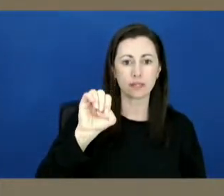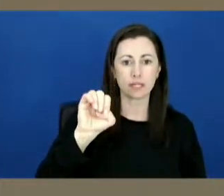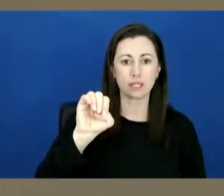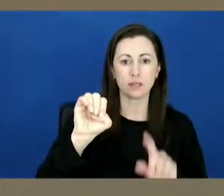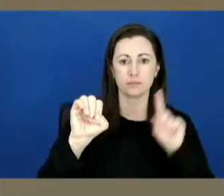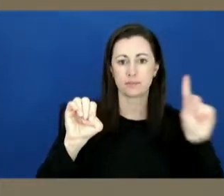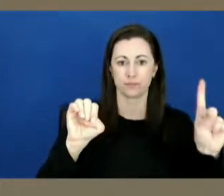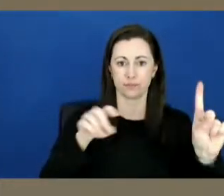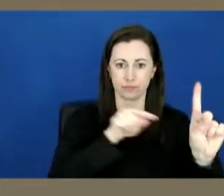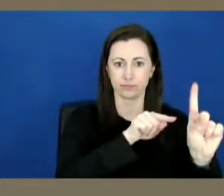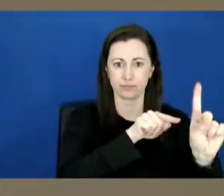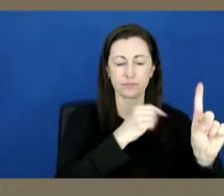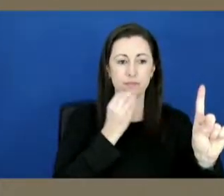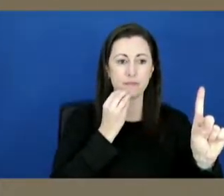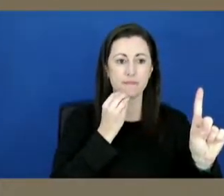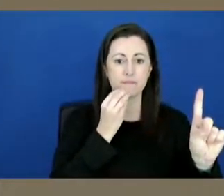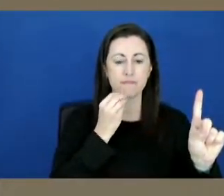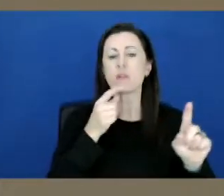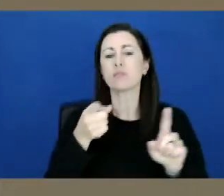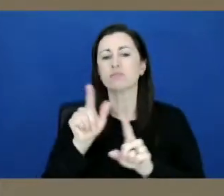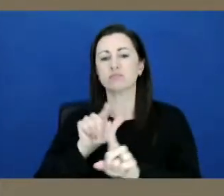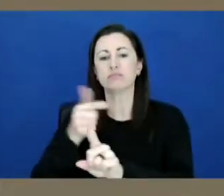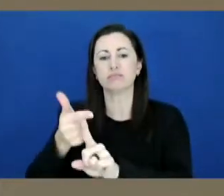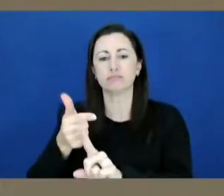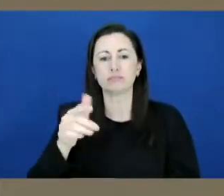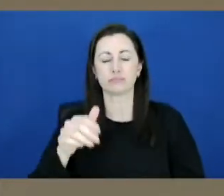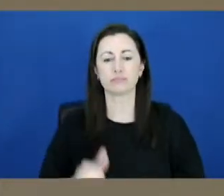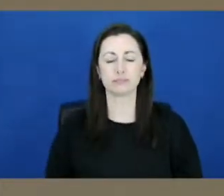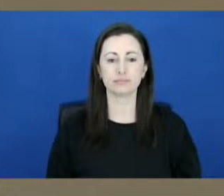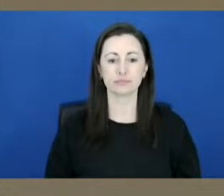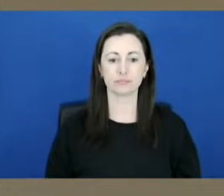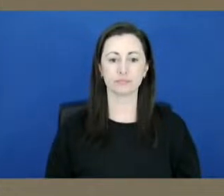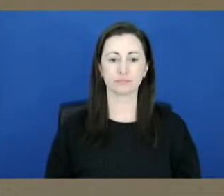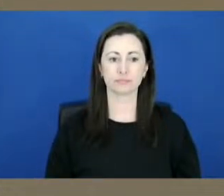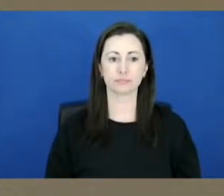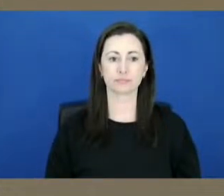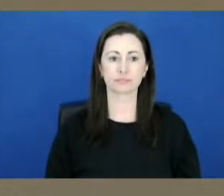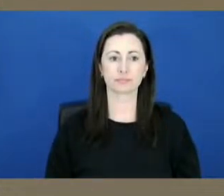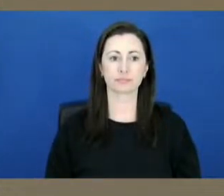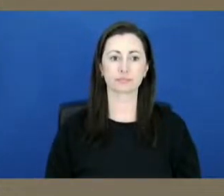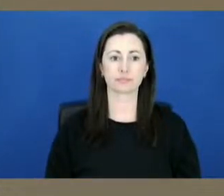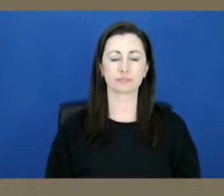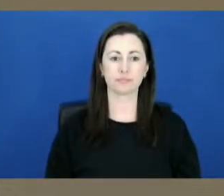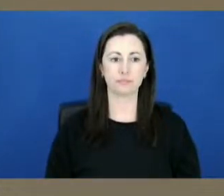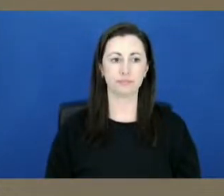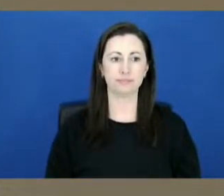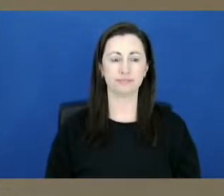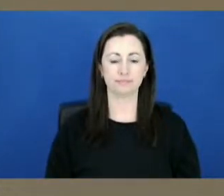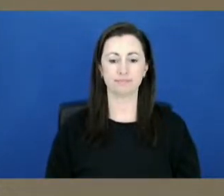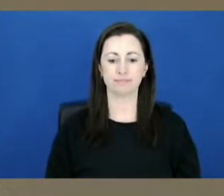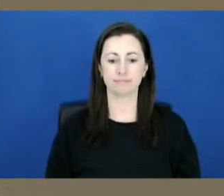THEN -- OH, VICKY, YOU CAN COME,